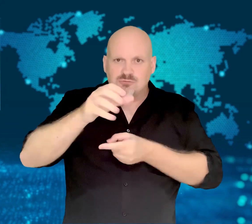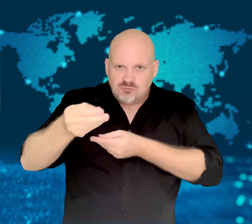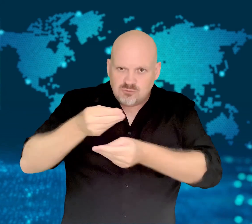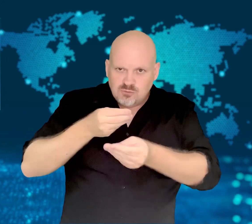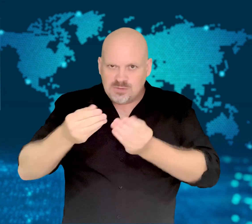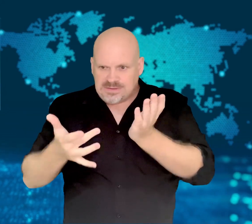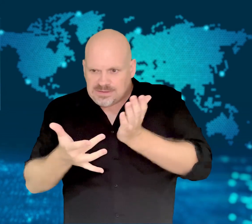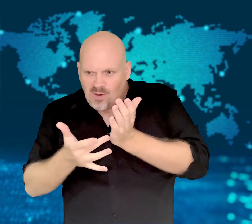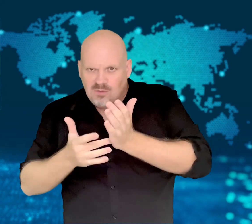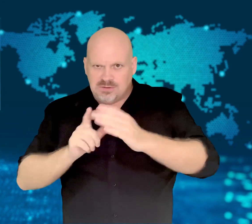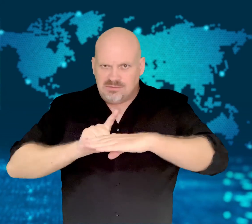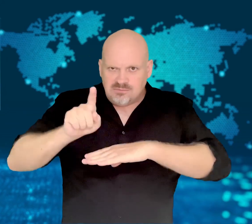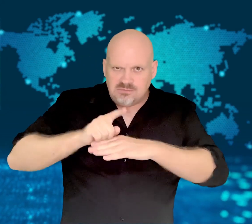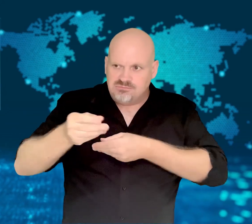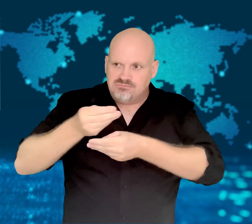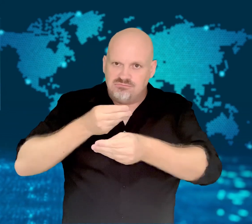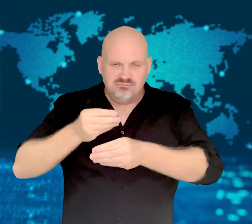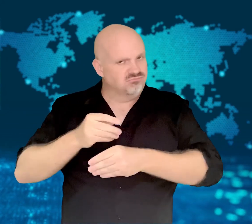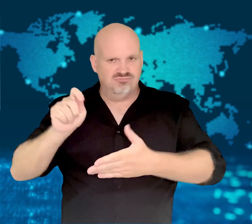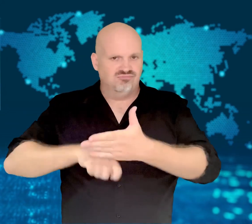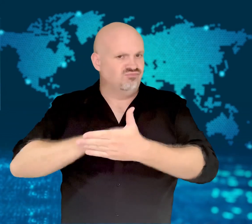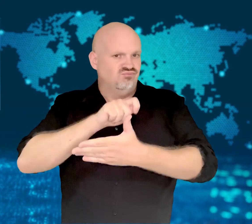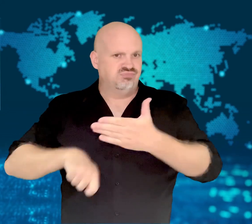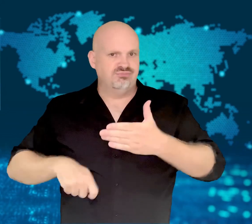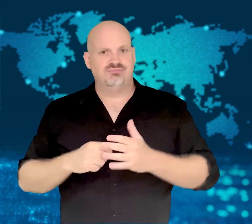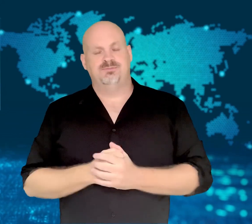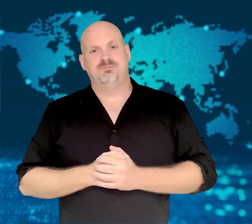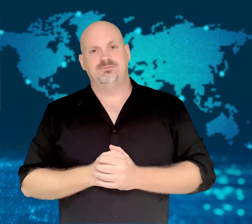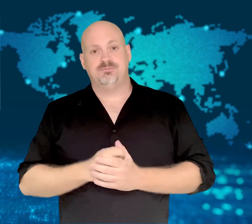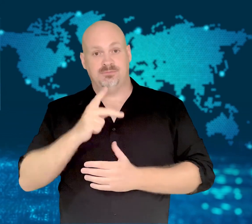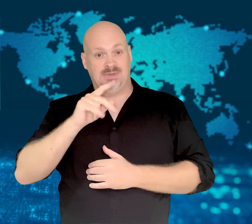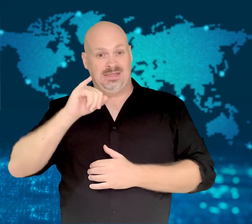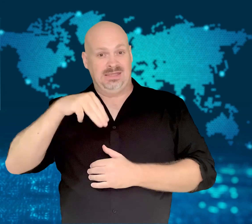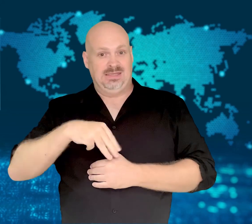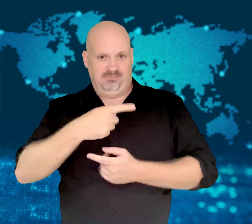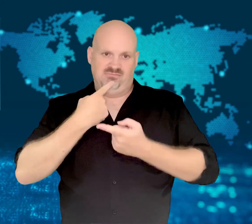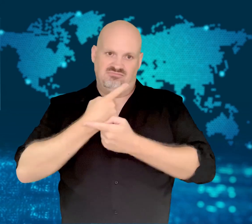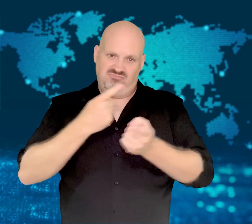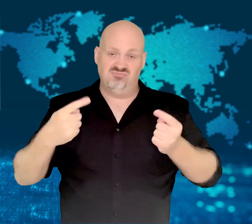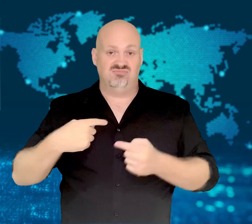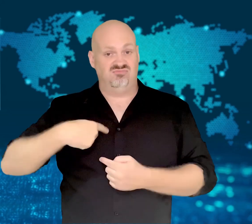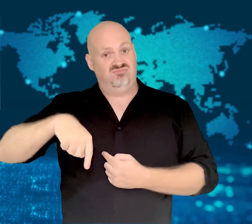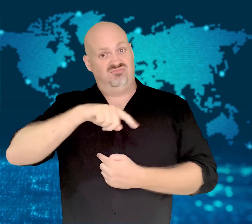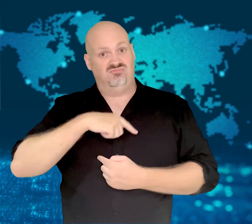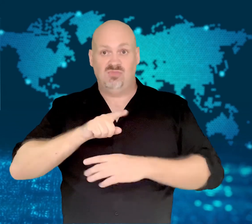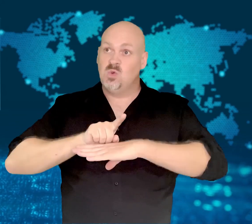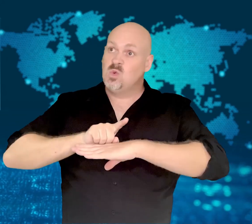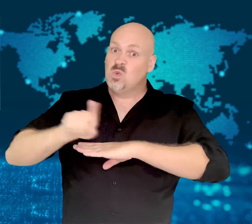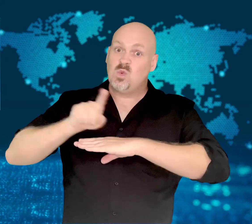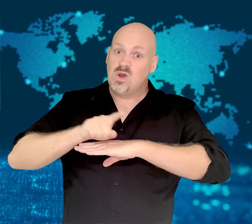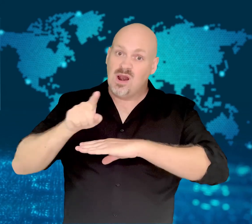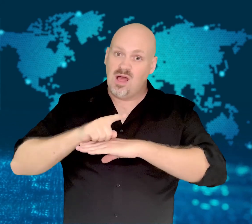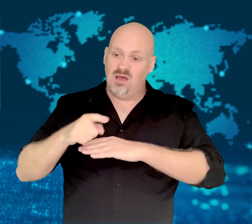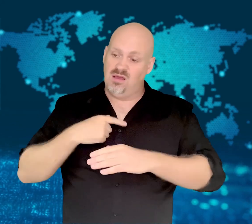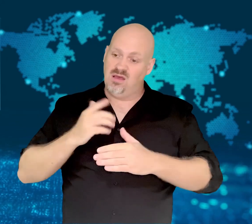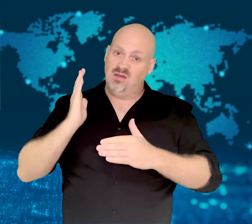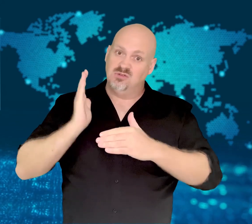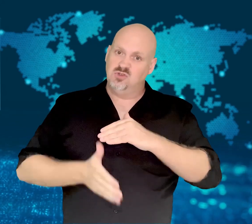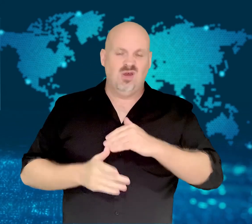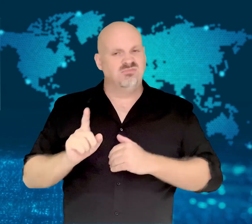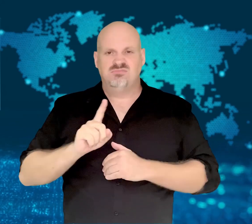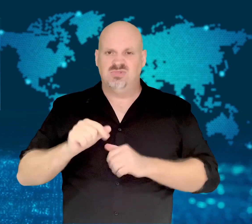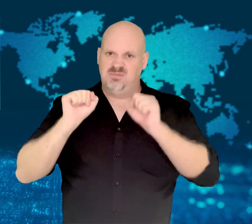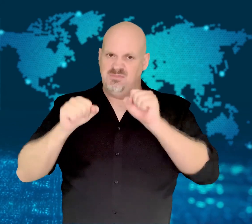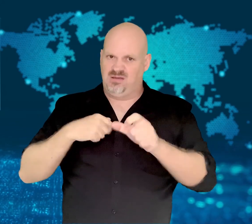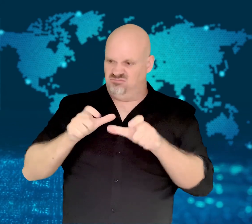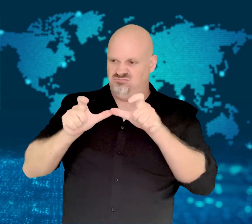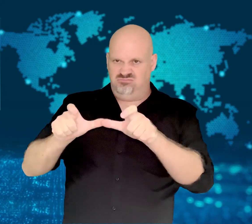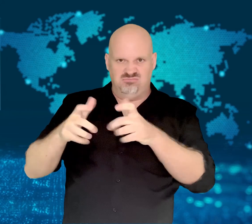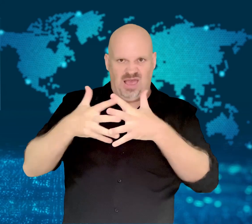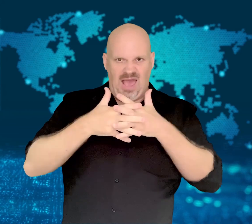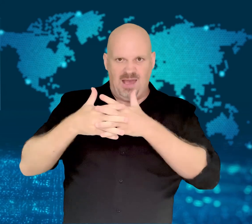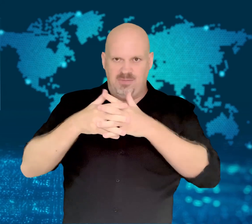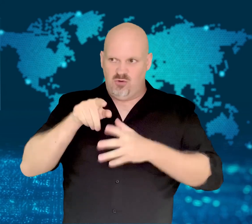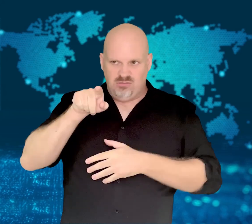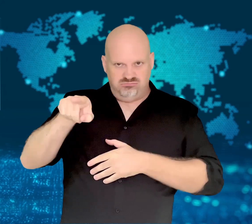Kim's announcement also specified that his country will never give up nuclear weapons